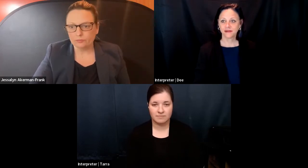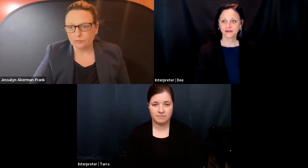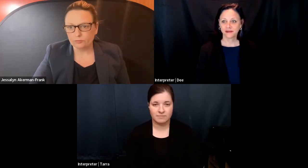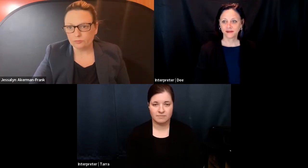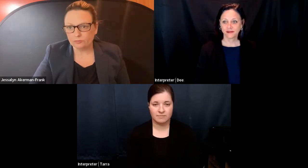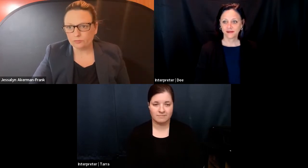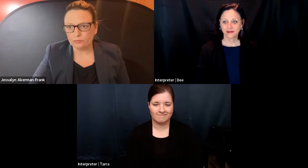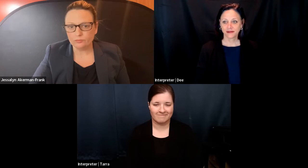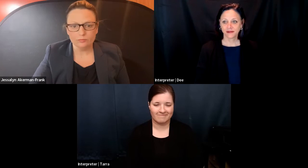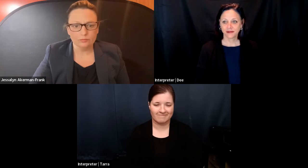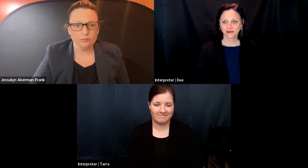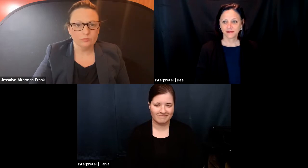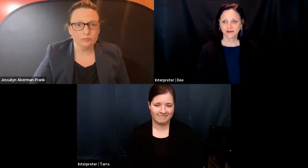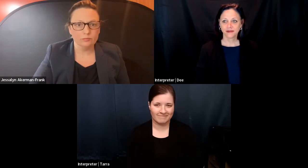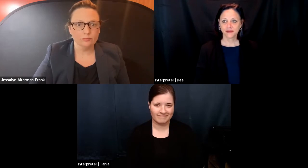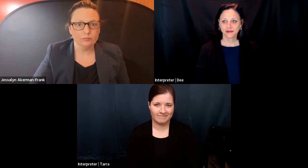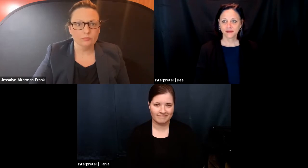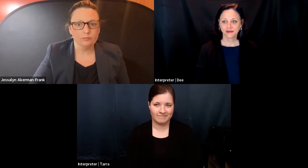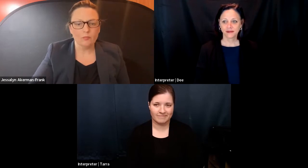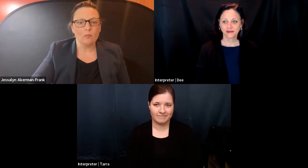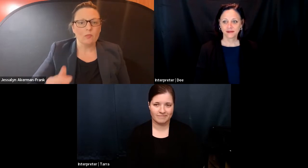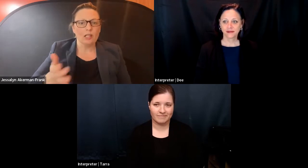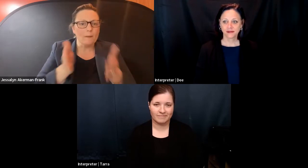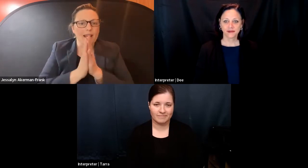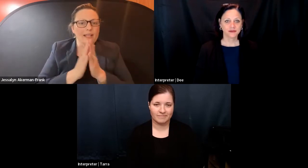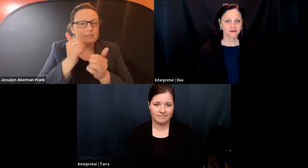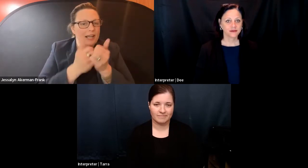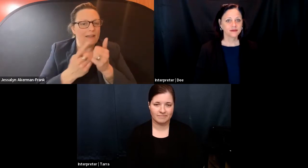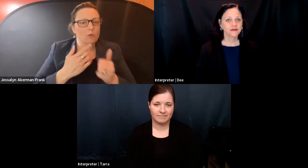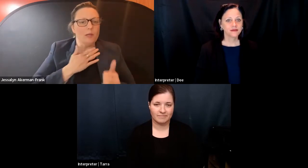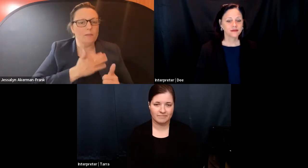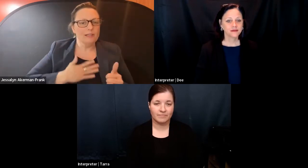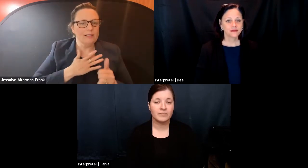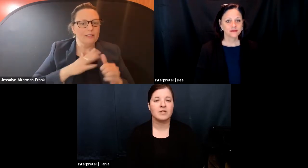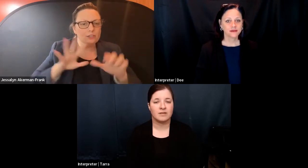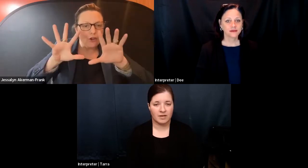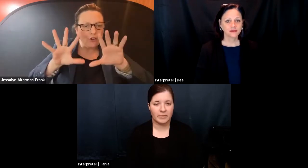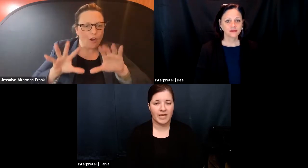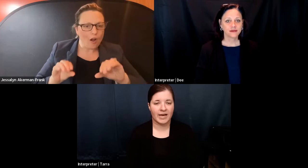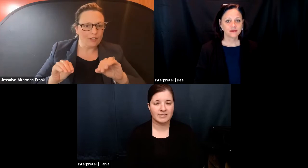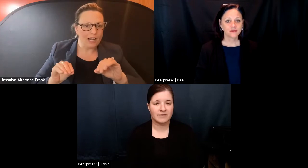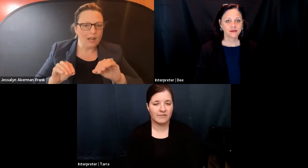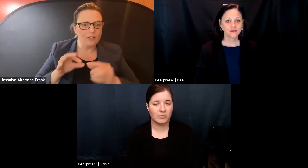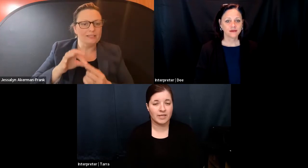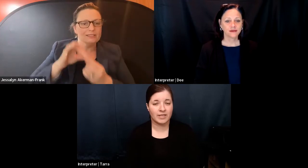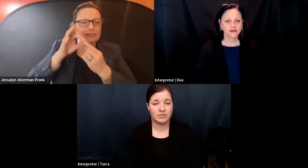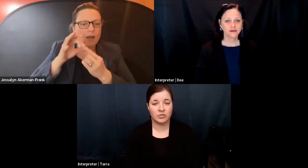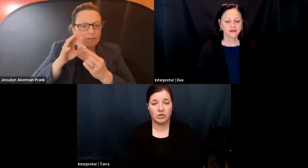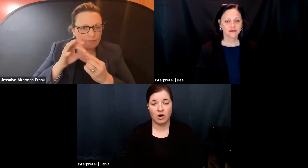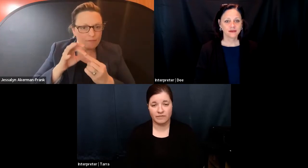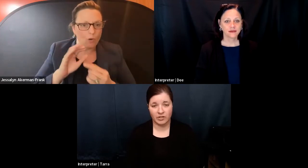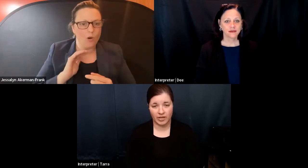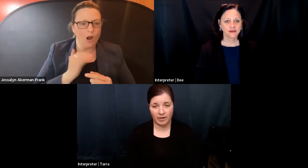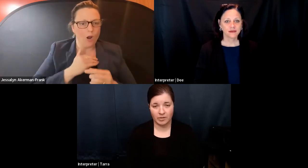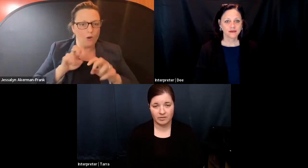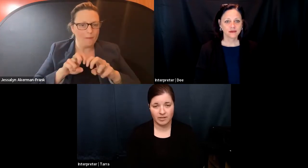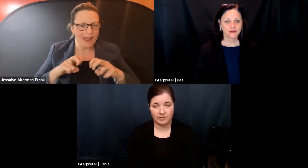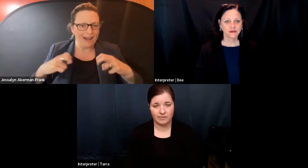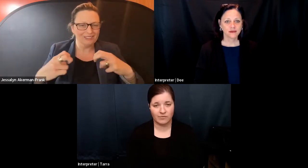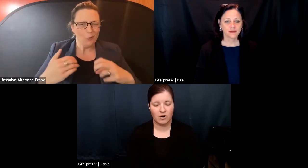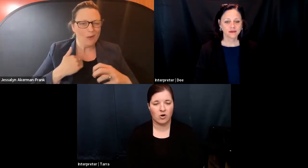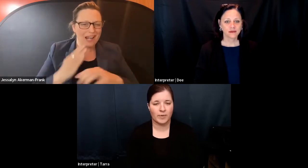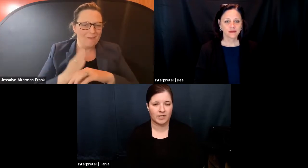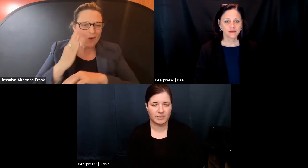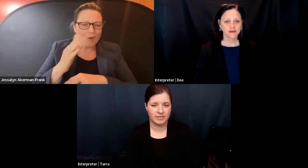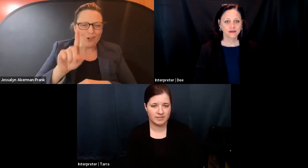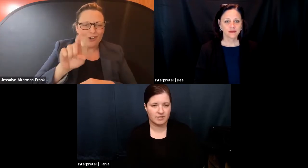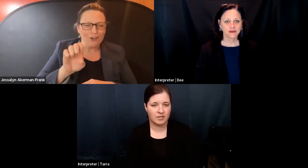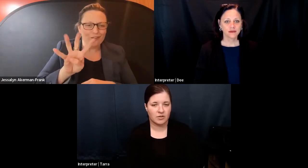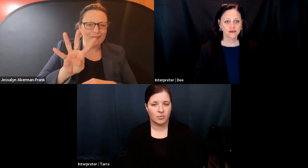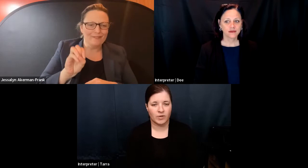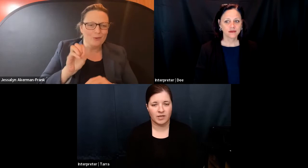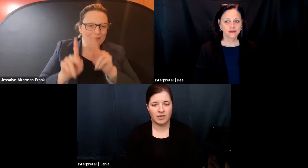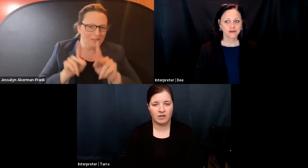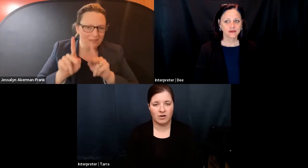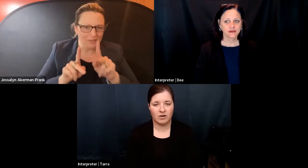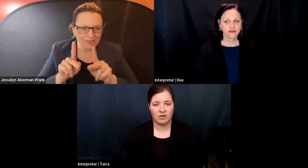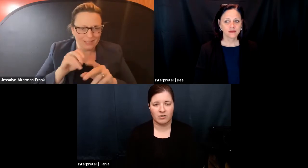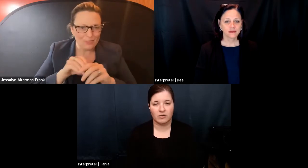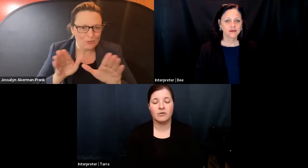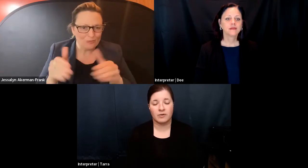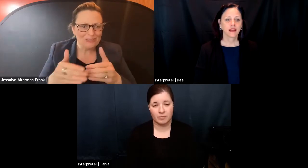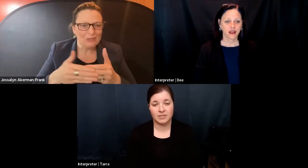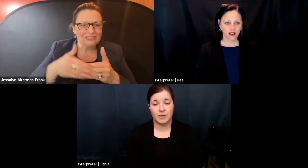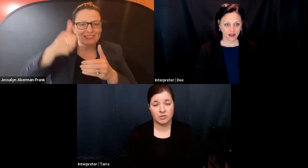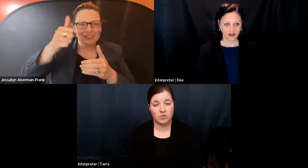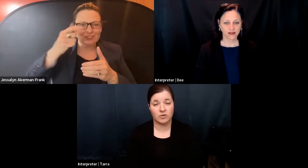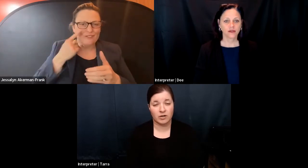Thank you, everybody, for your patience while we let everybody in.